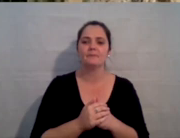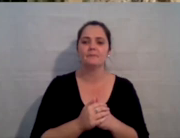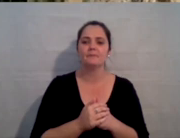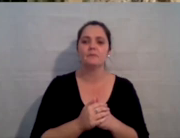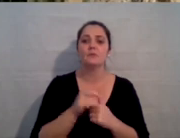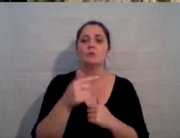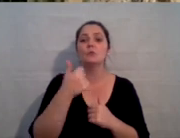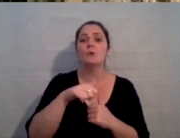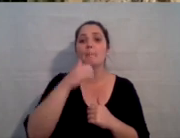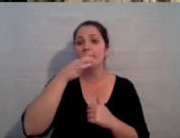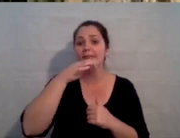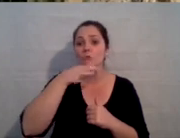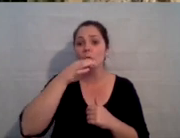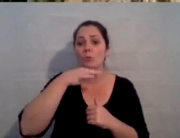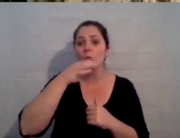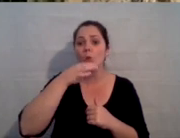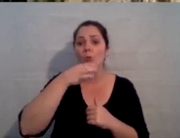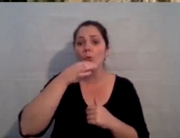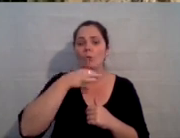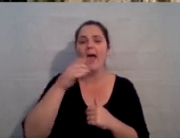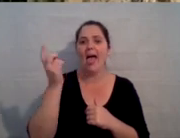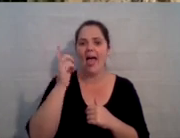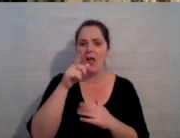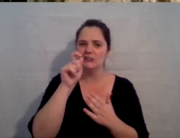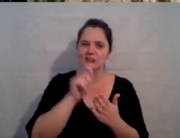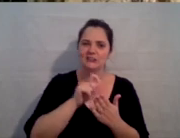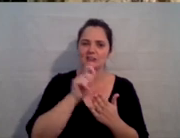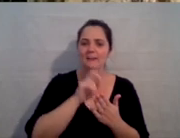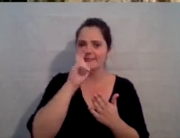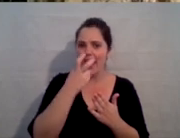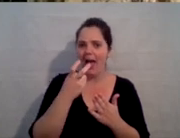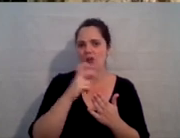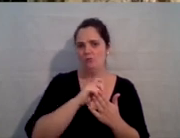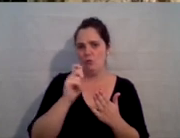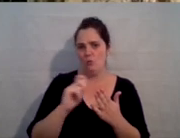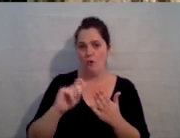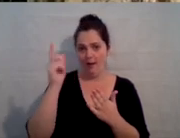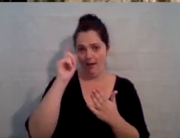the time to get really dark. If you're feeling really confident and you have some ink handy,